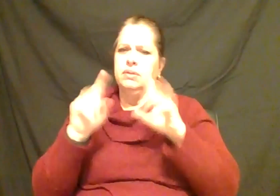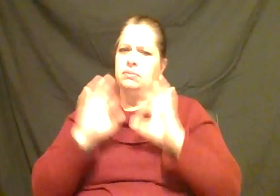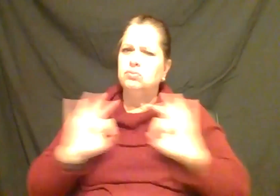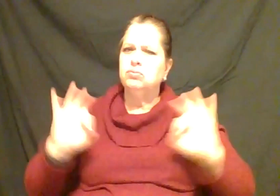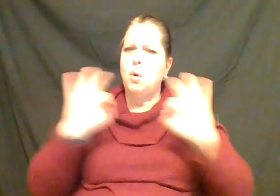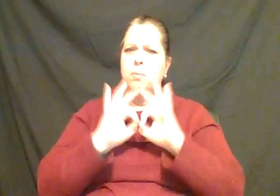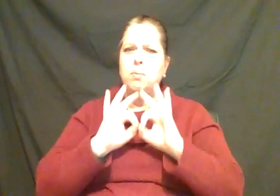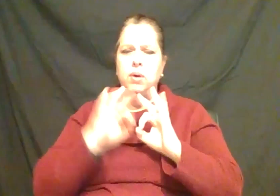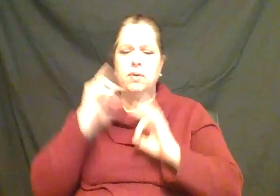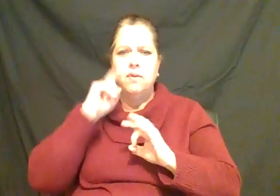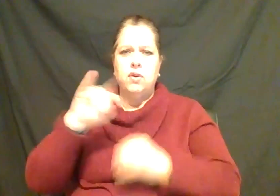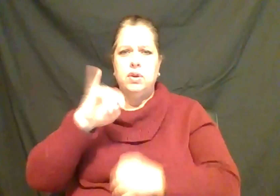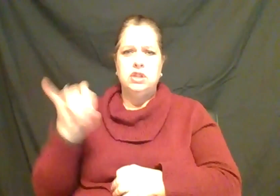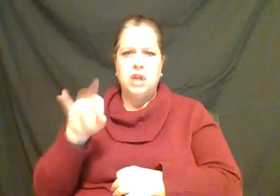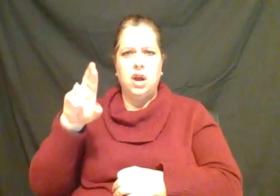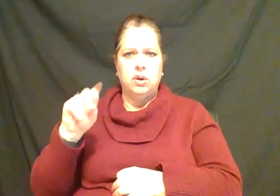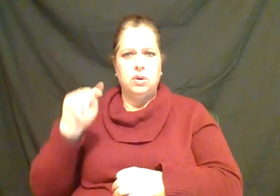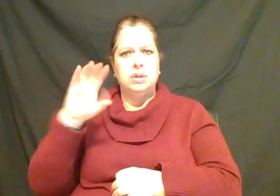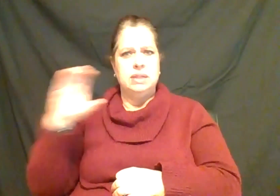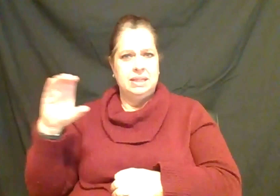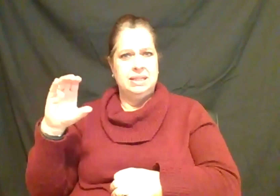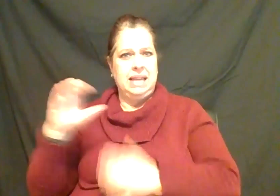leadership to be in contact with their kids all year so that would be scheduled on the a b